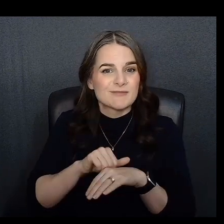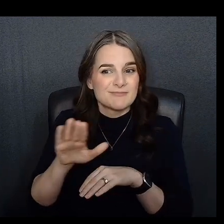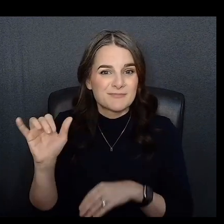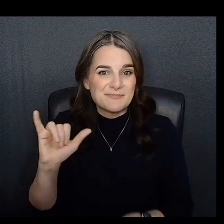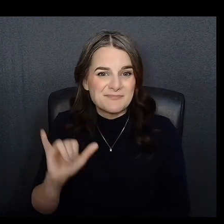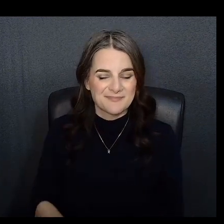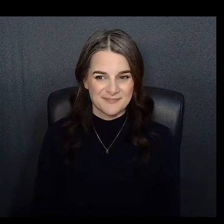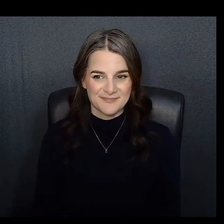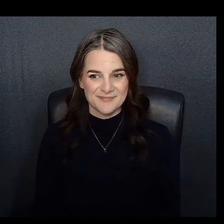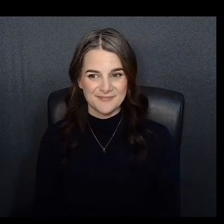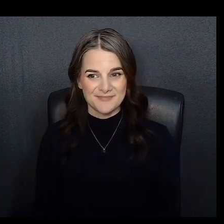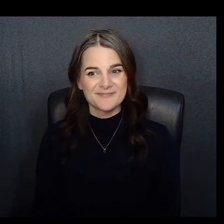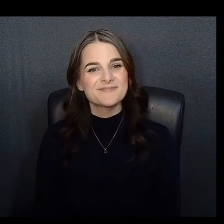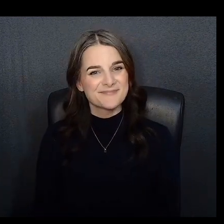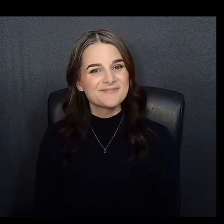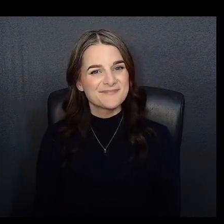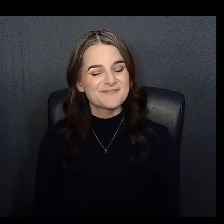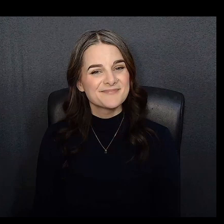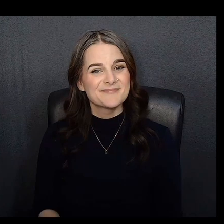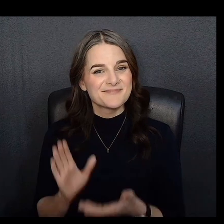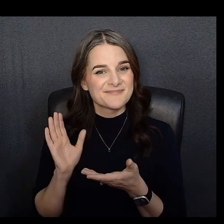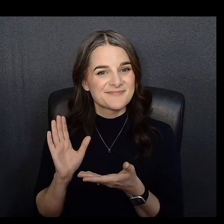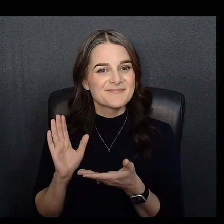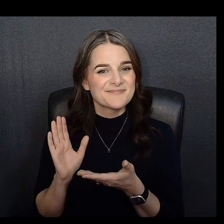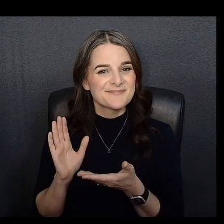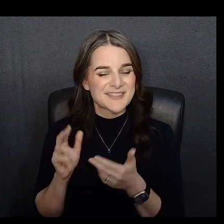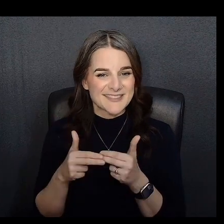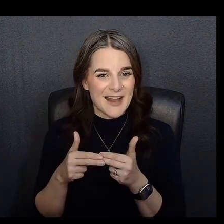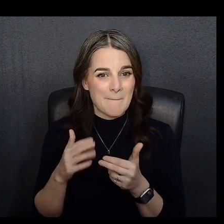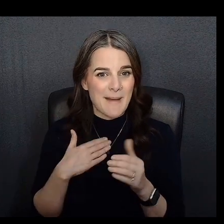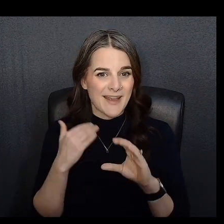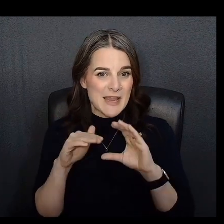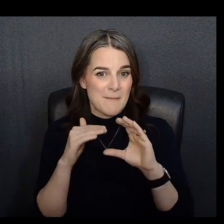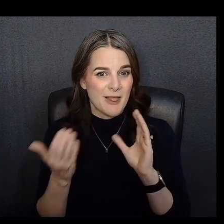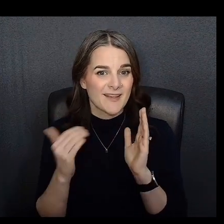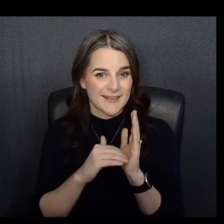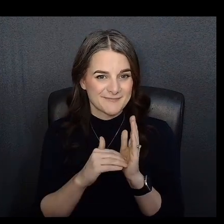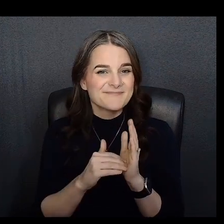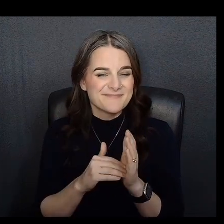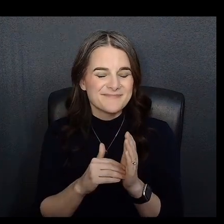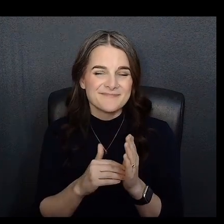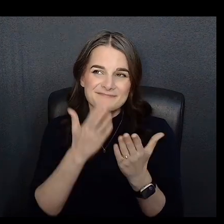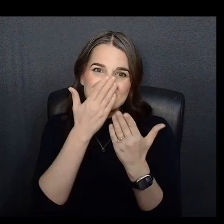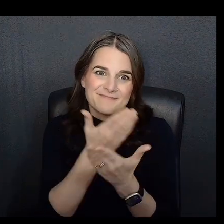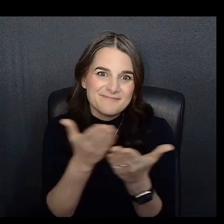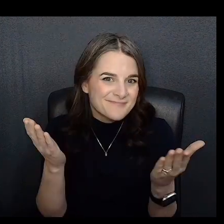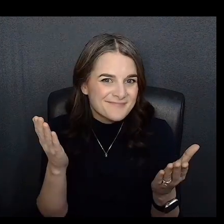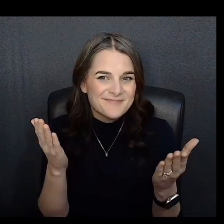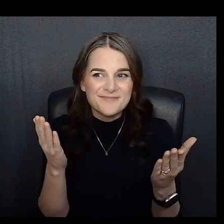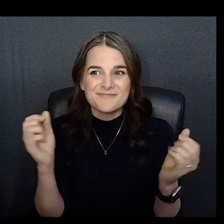And then just for on the slide, here is my email again. And I just thank you all for attending.